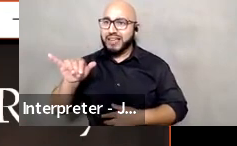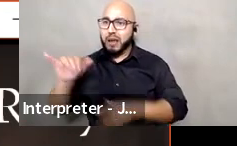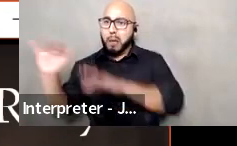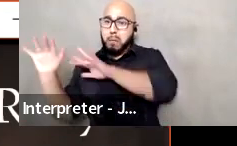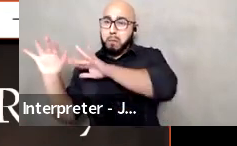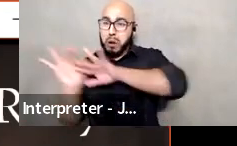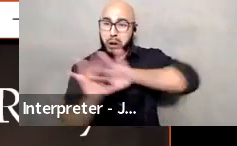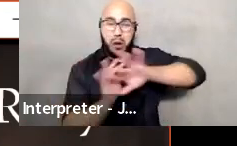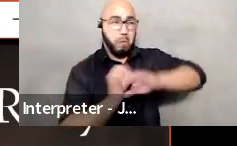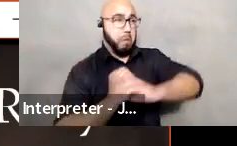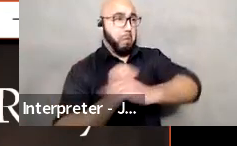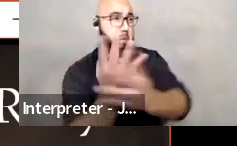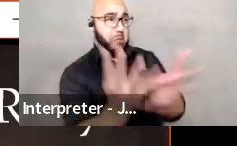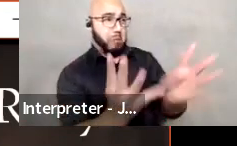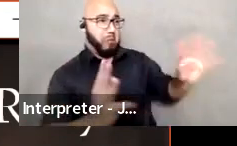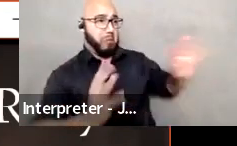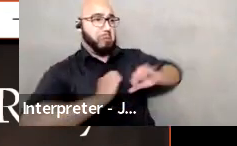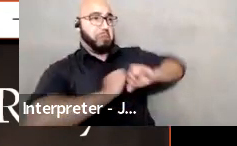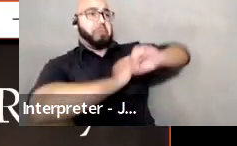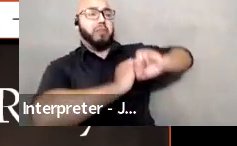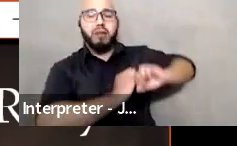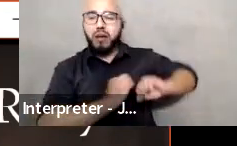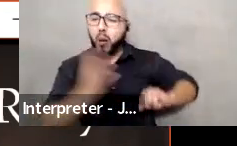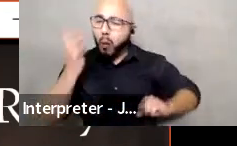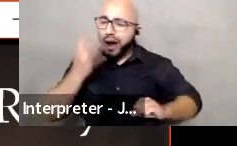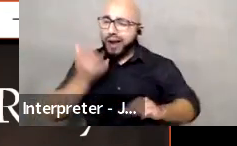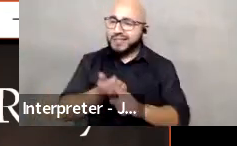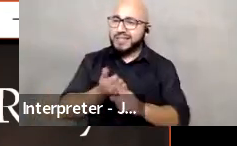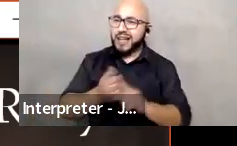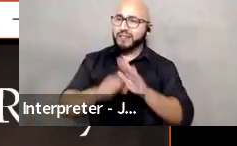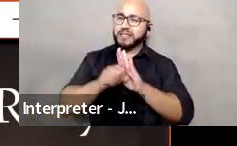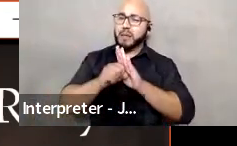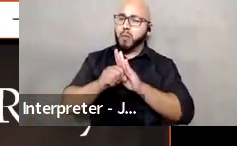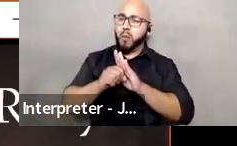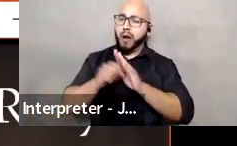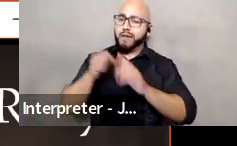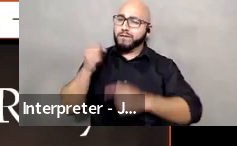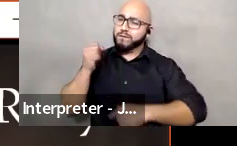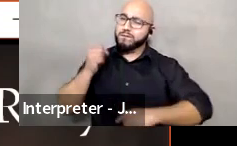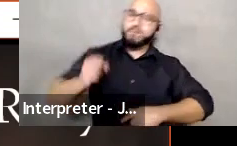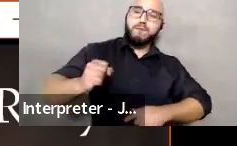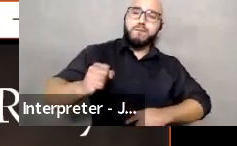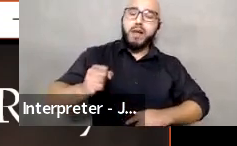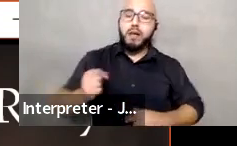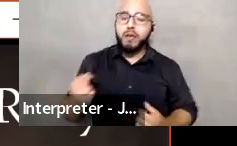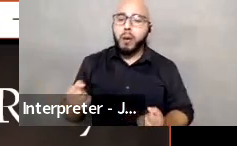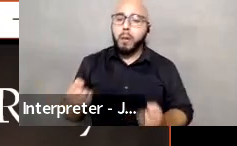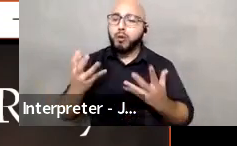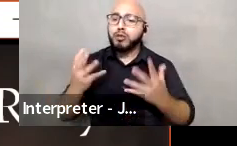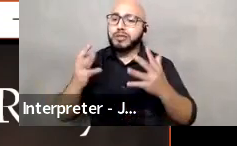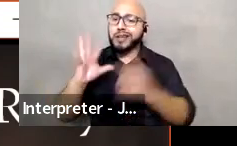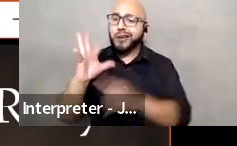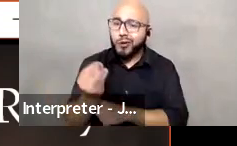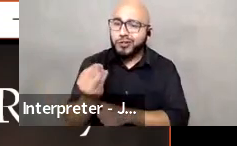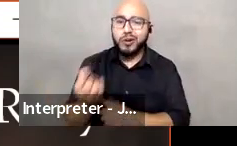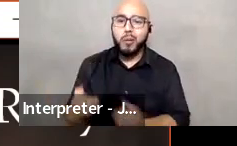Why was it such a symbol of. Resistance to a. Multicultural, multiracial. America to them?